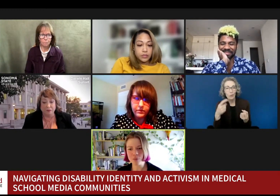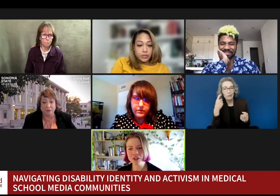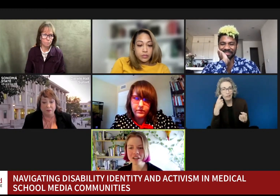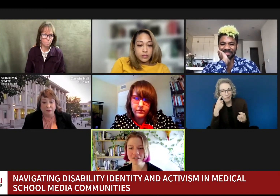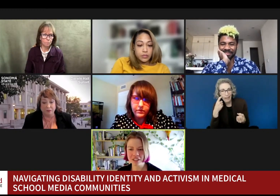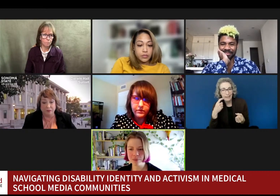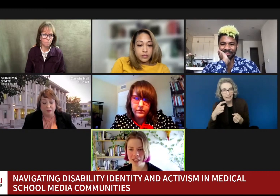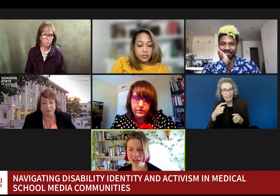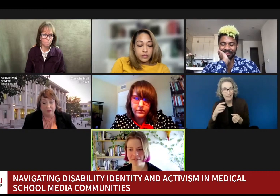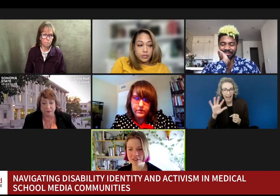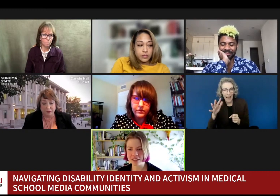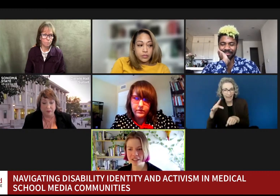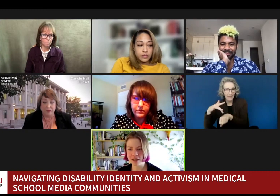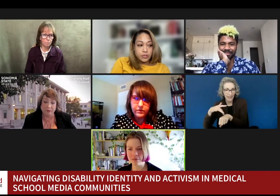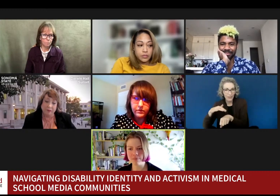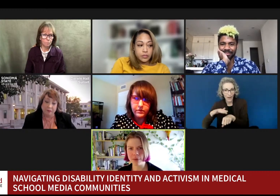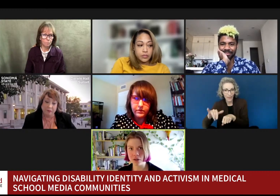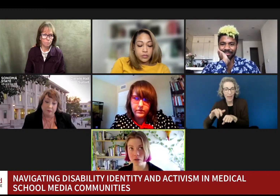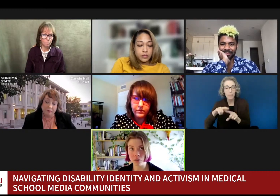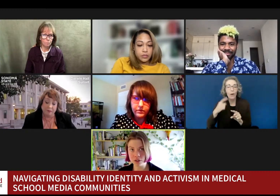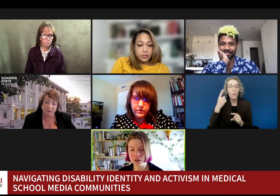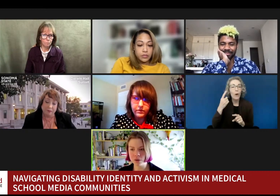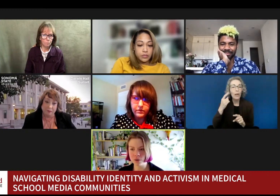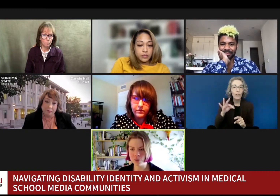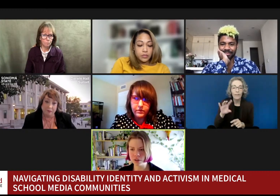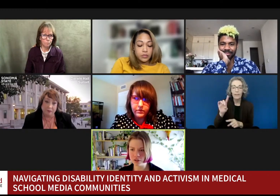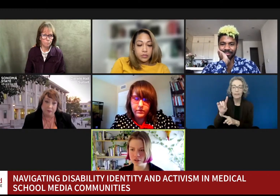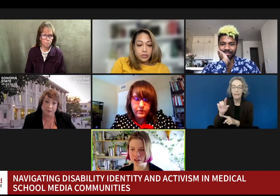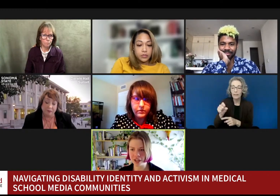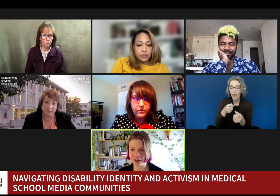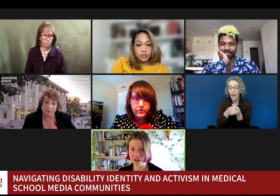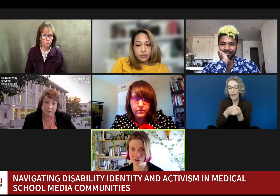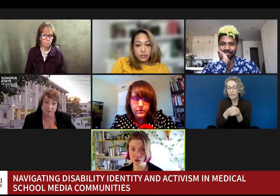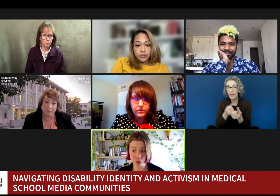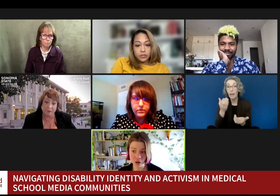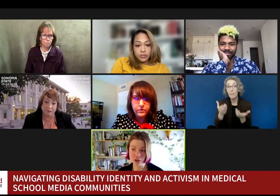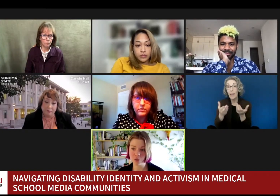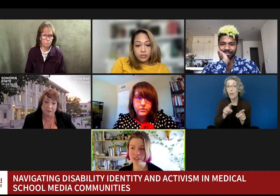I'm wondering if disability advocacy might also look like your choices